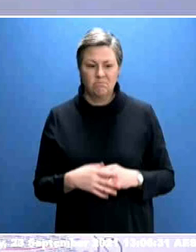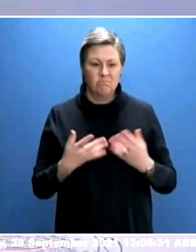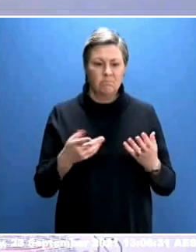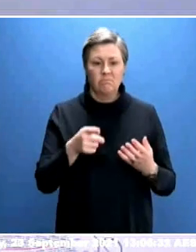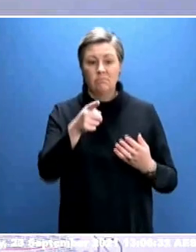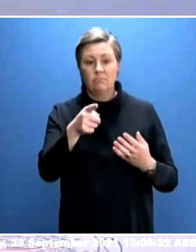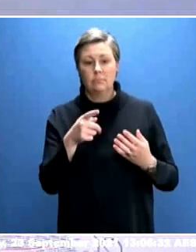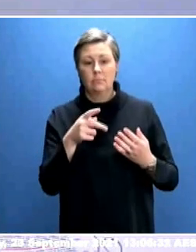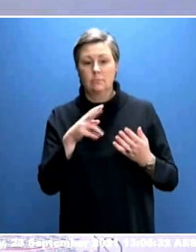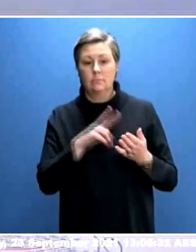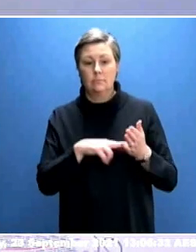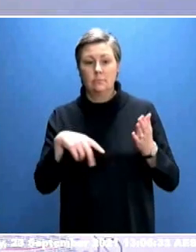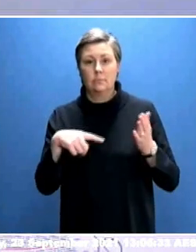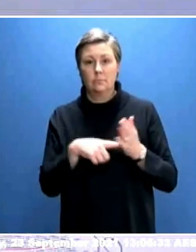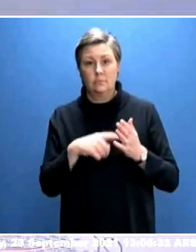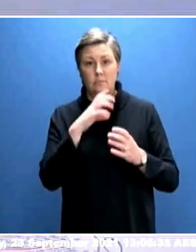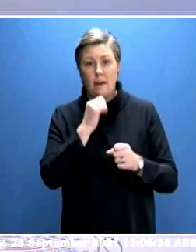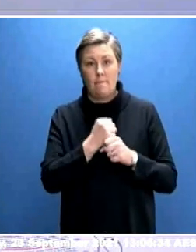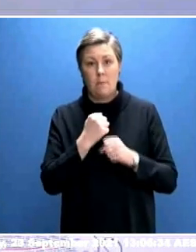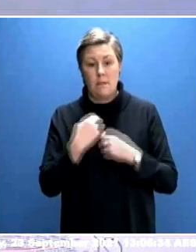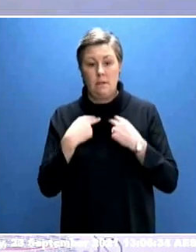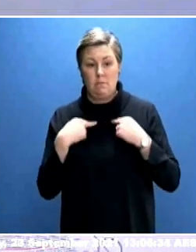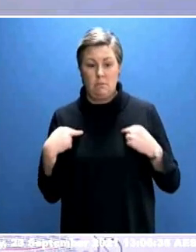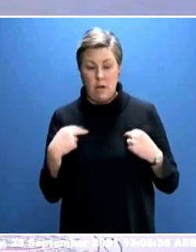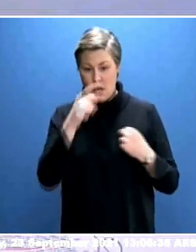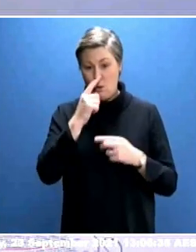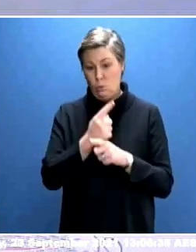mean that you necessarily get leave to ask Mr Espie questions.